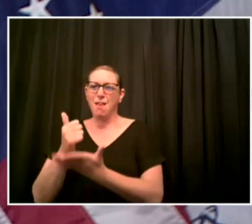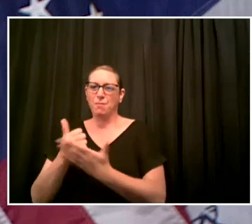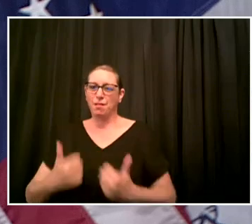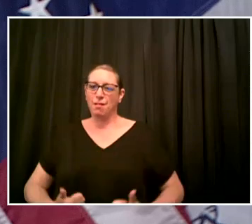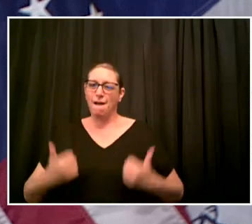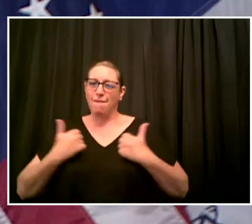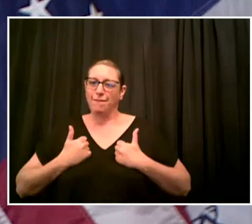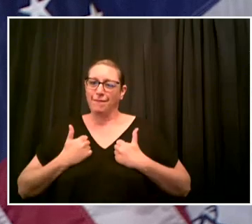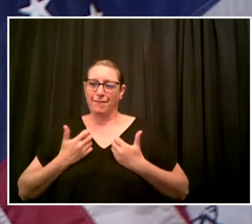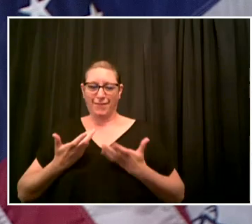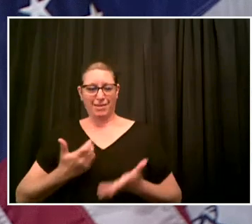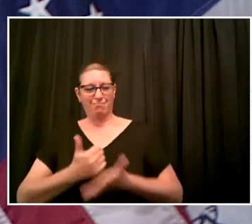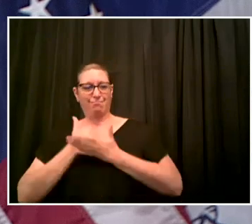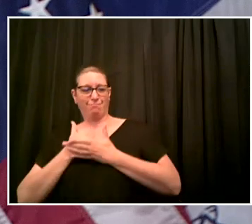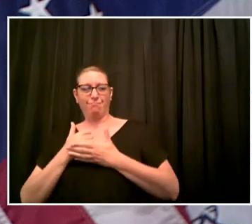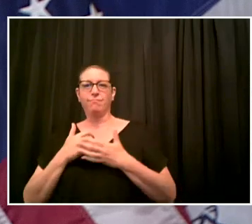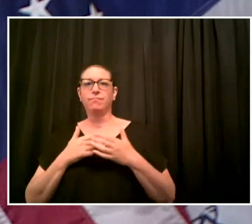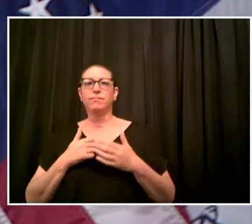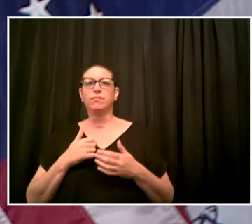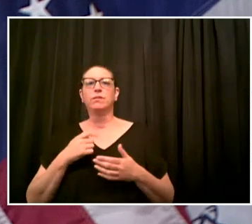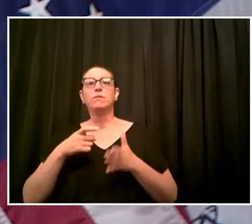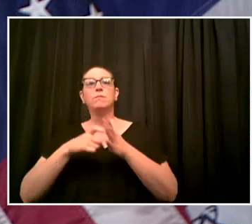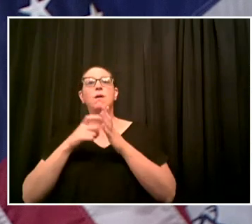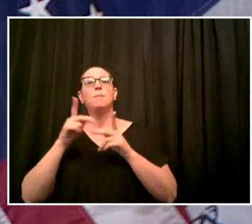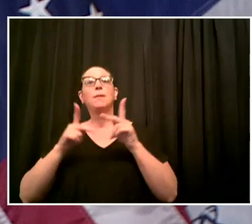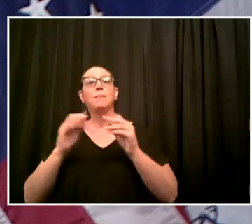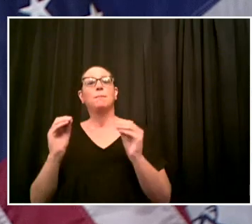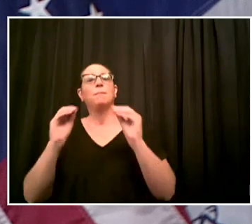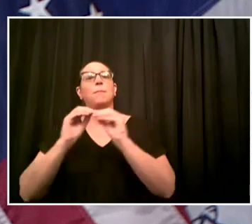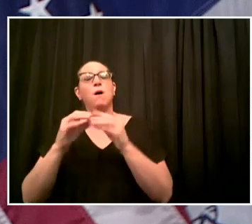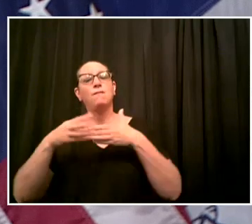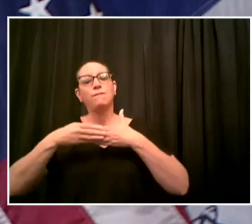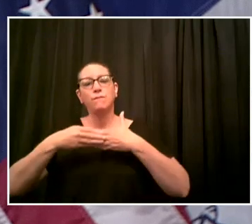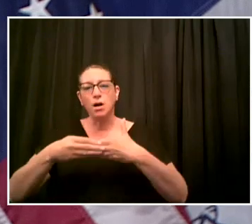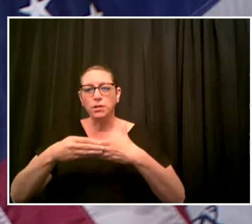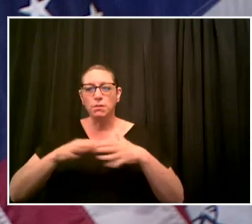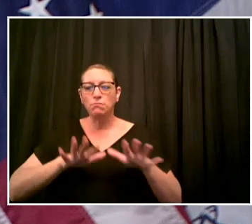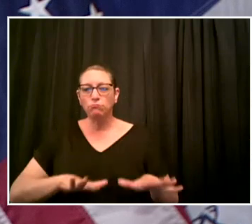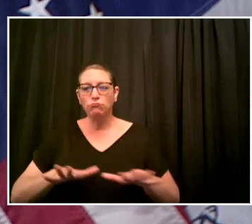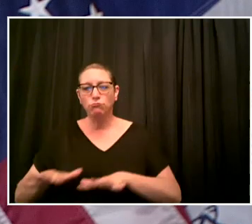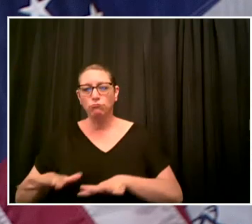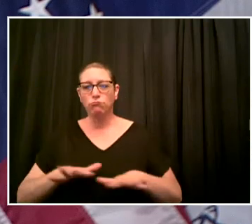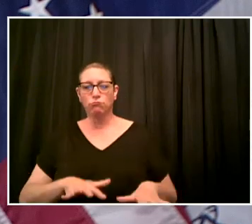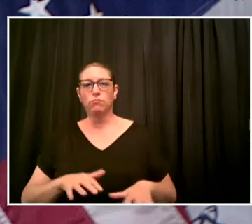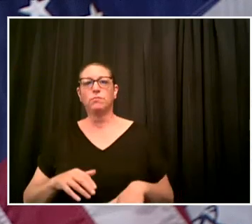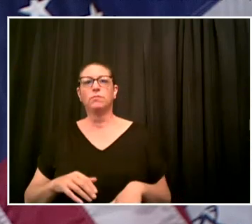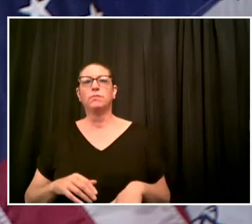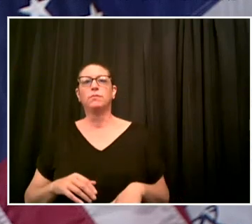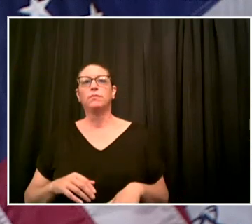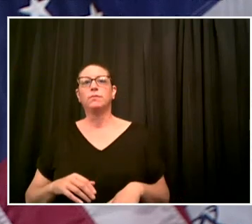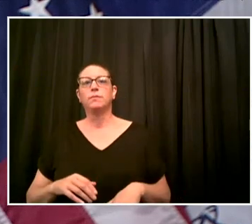THE STRAPT INUSDTR WYILL NEED ADDITIONAL CONCRETE STEPS TO HELP IT SURVIVE, RANGING FROM A